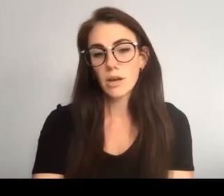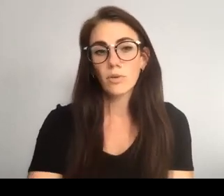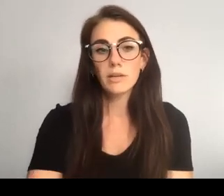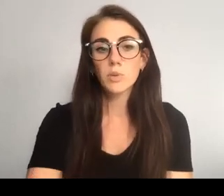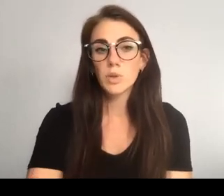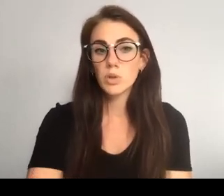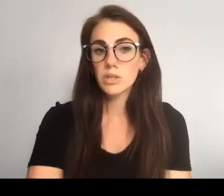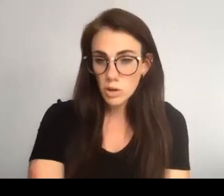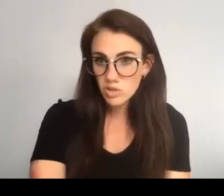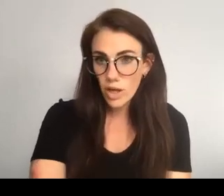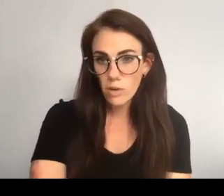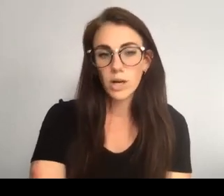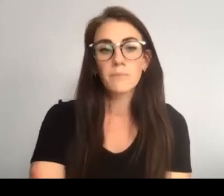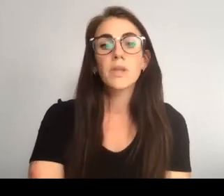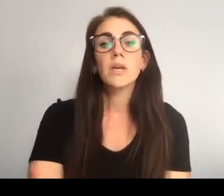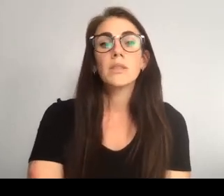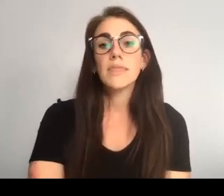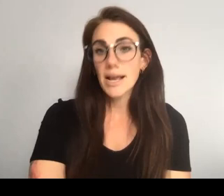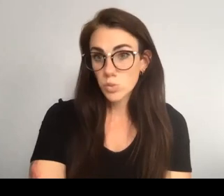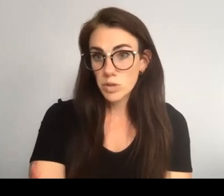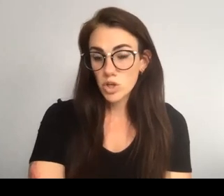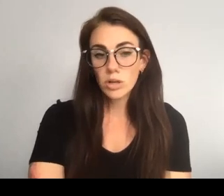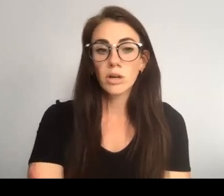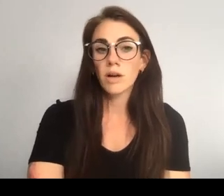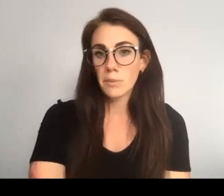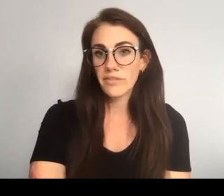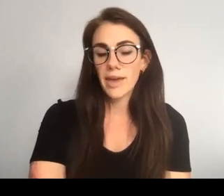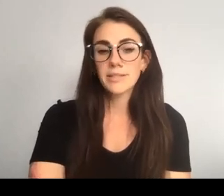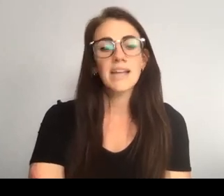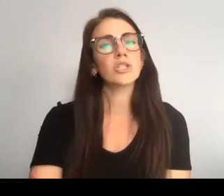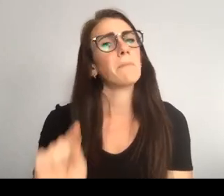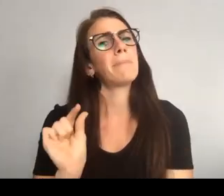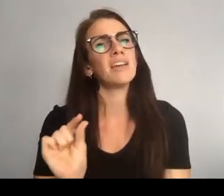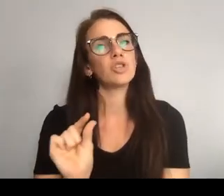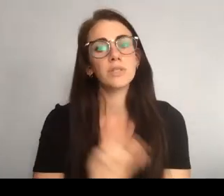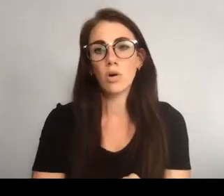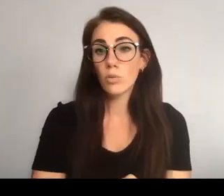of, Right? So, we would use the most flour, next would be sugar, a couple of eggs and just a pinch of salt.